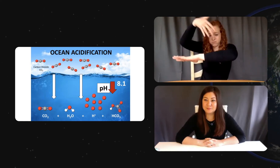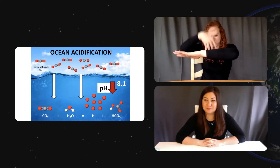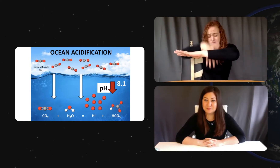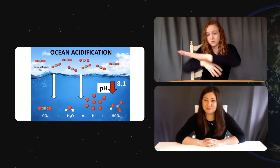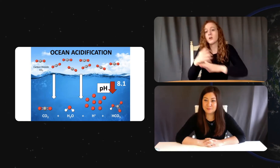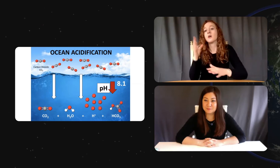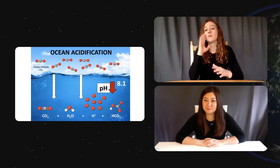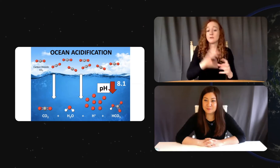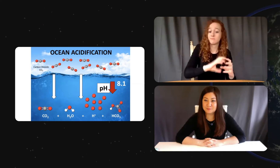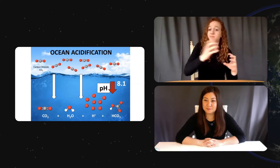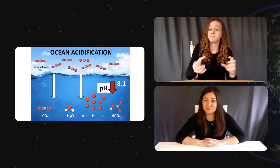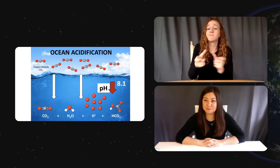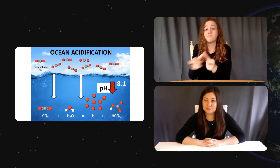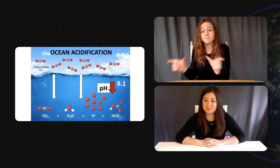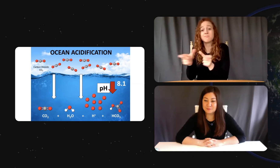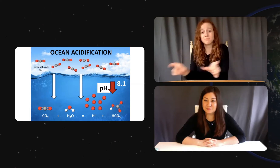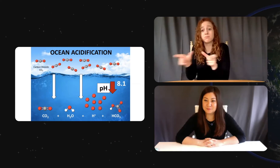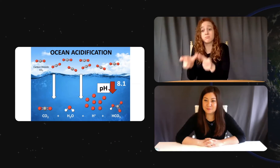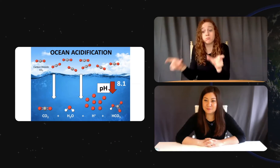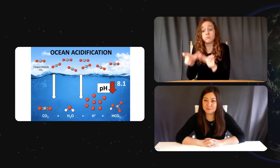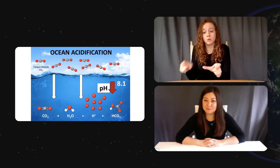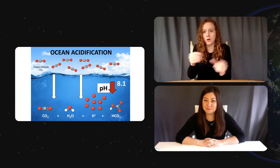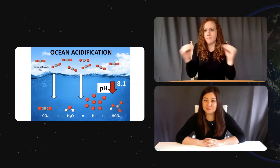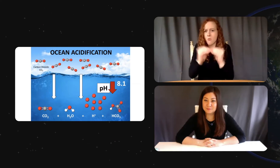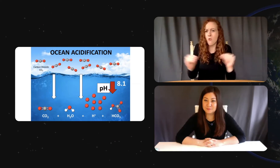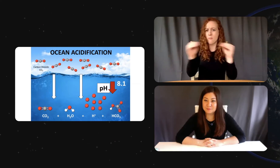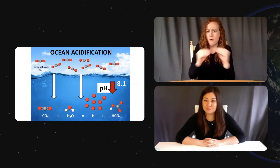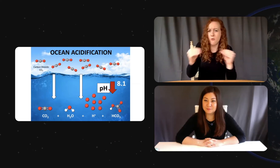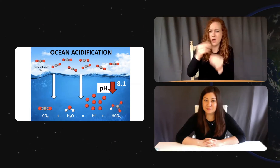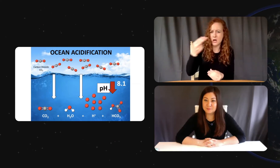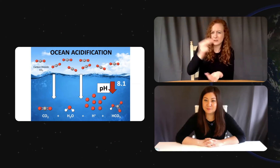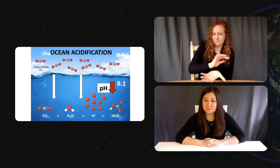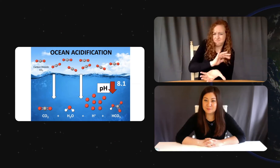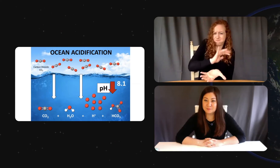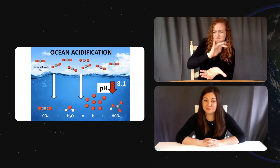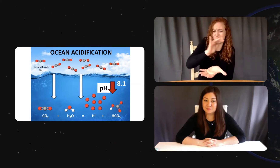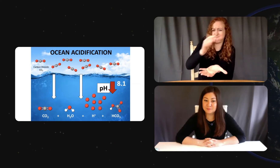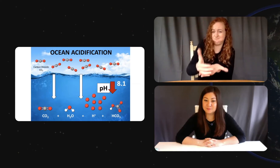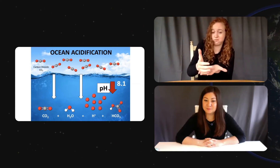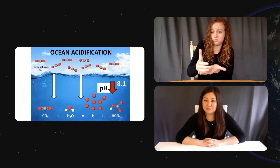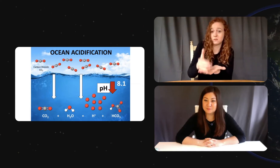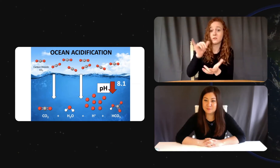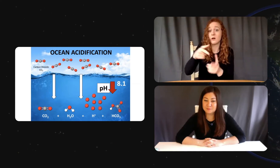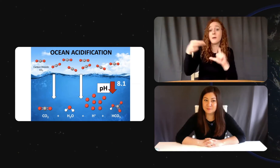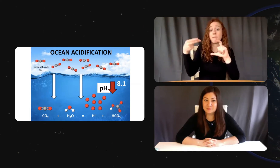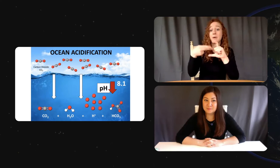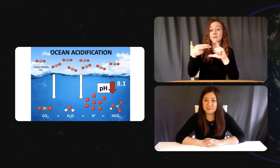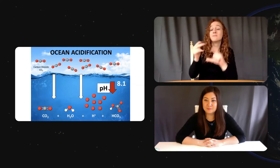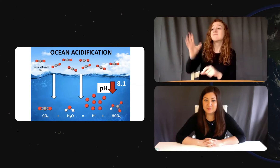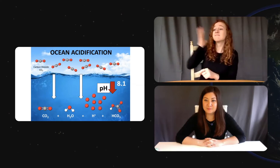It breaks down the carbon dioxide and water and turns it into Hydrogen (H).